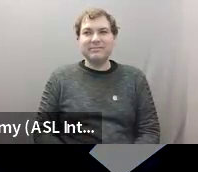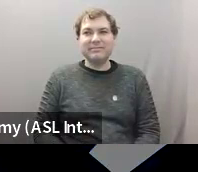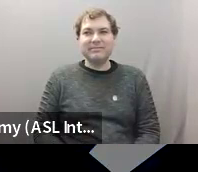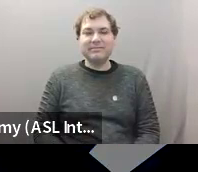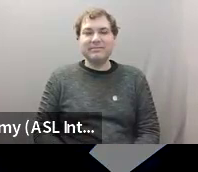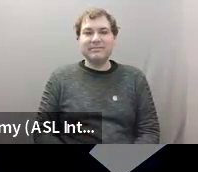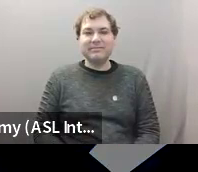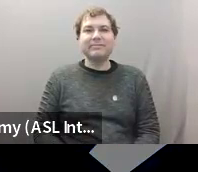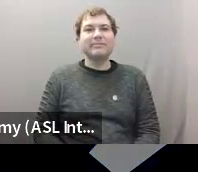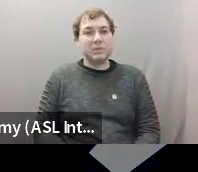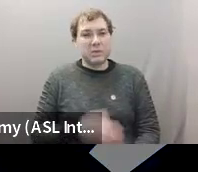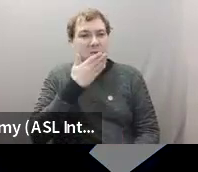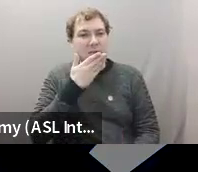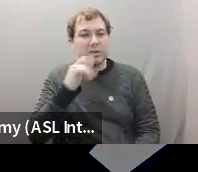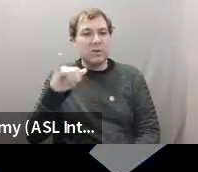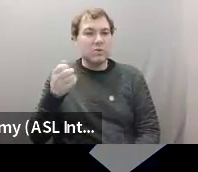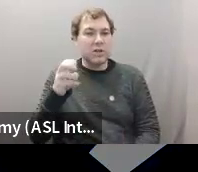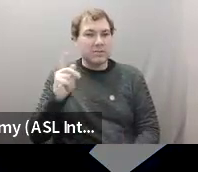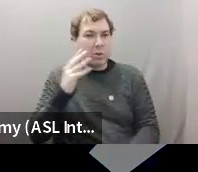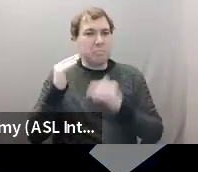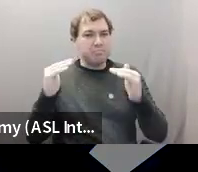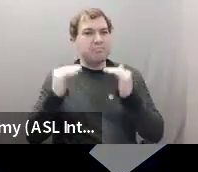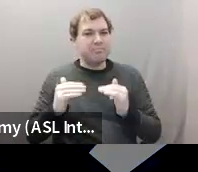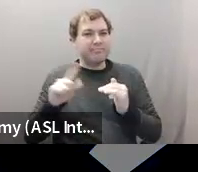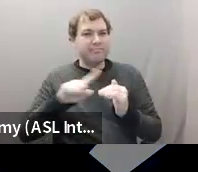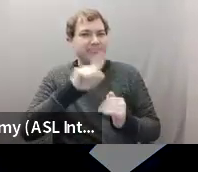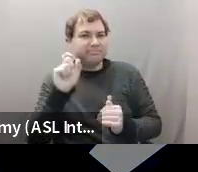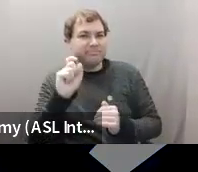Linda Pogue: Well, thank you, James. It does lead me on to ask people about